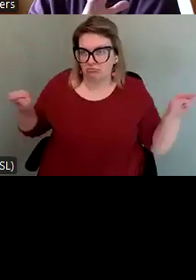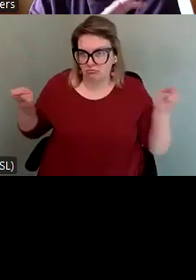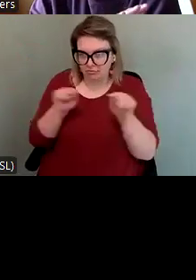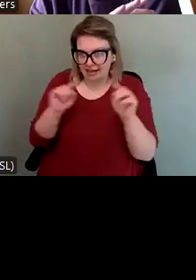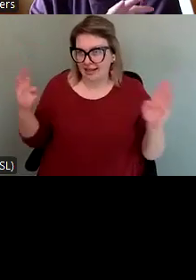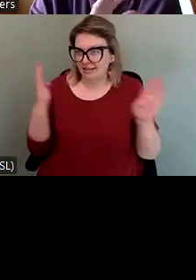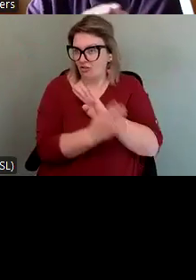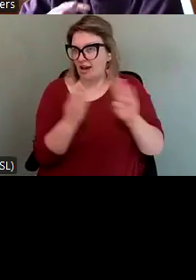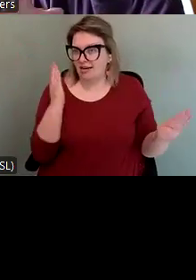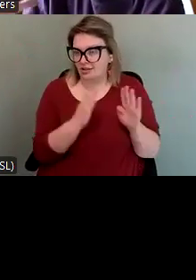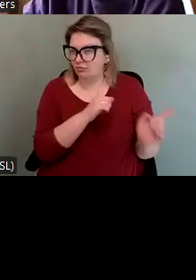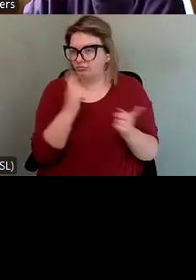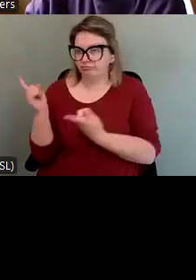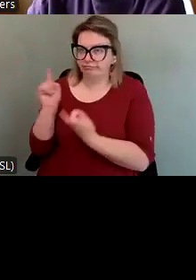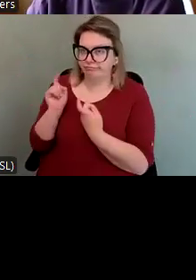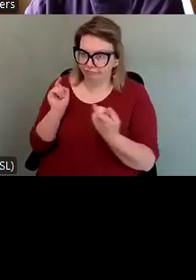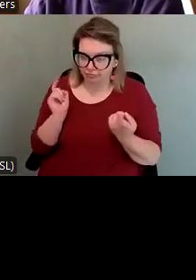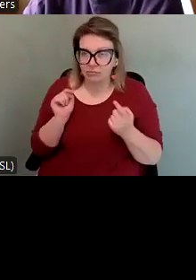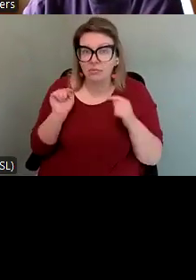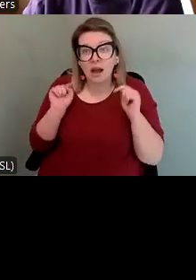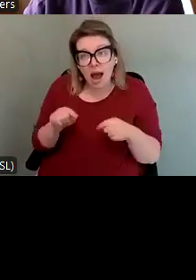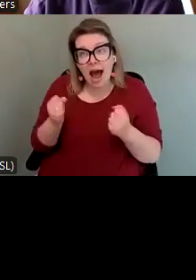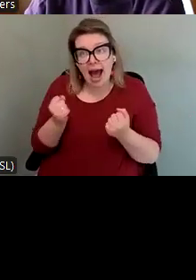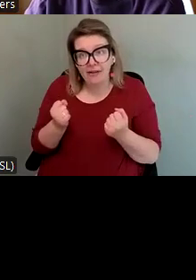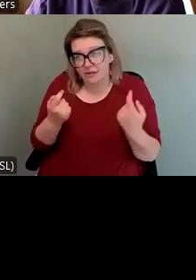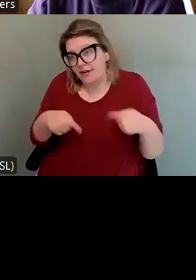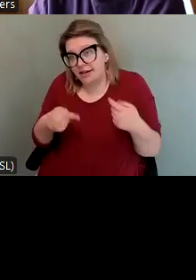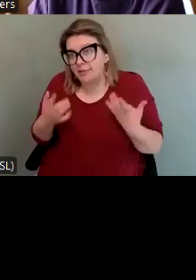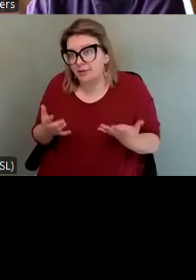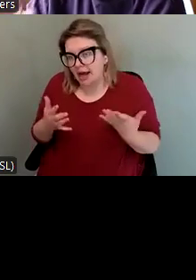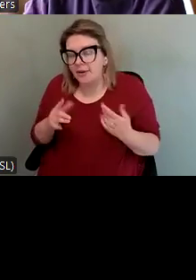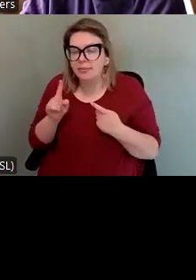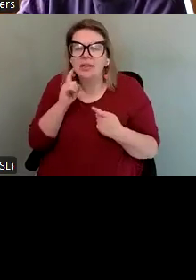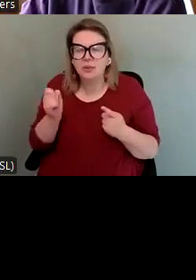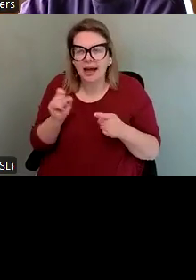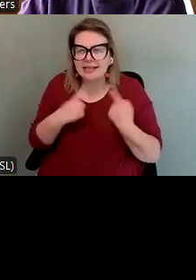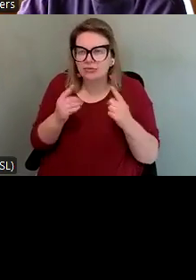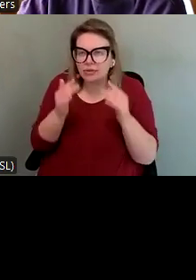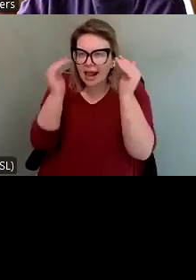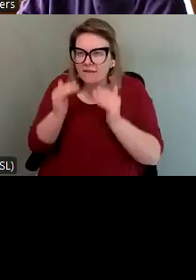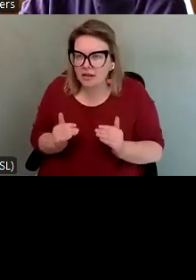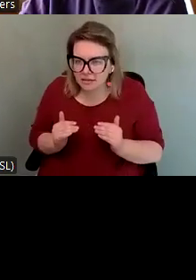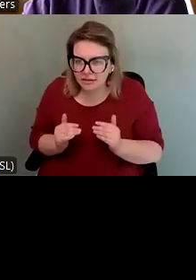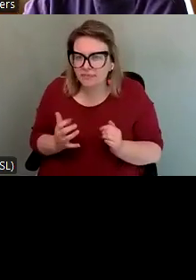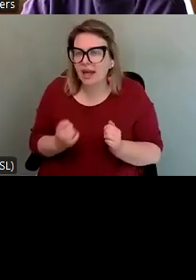There are various levels of complexity that you can do this with. There's a organization called State.io.